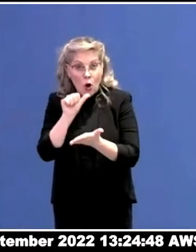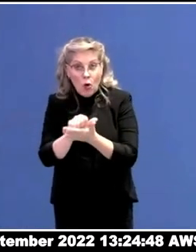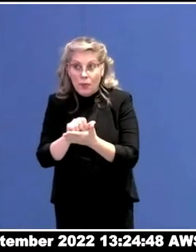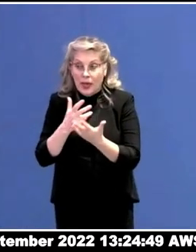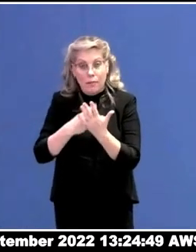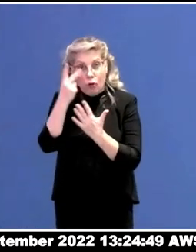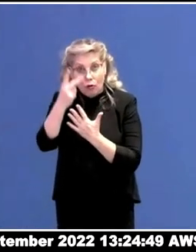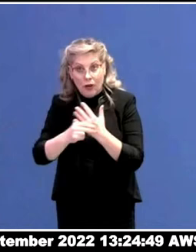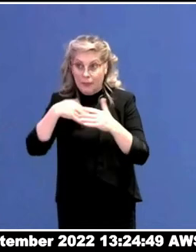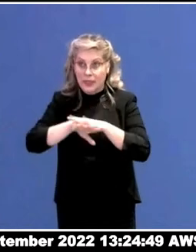and, if so, what was the result?